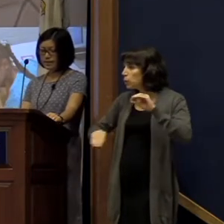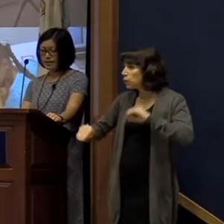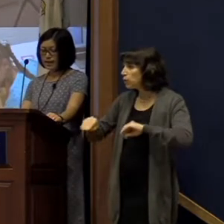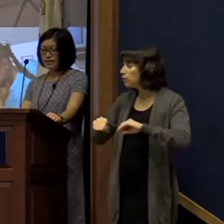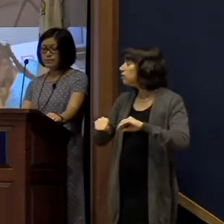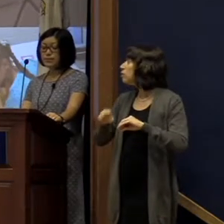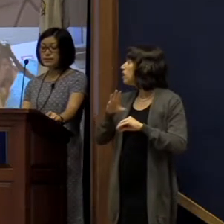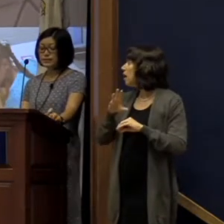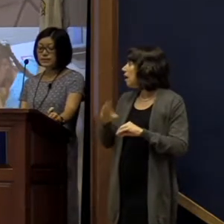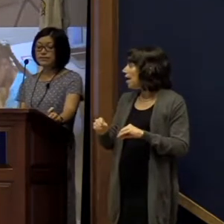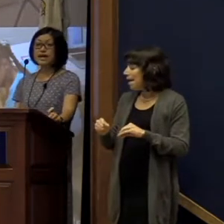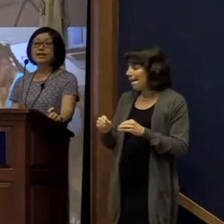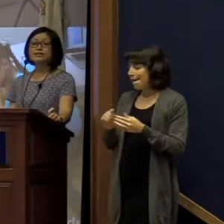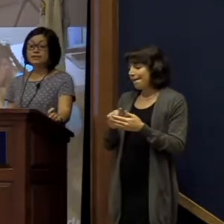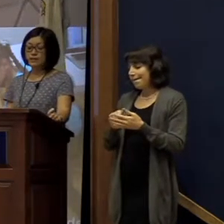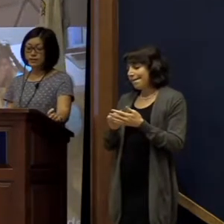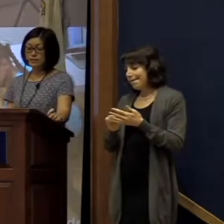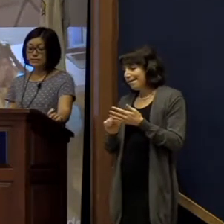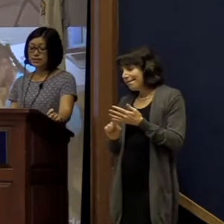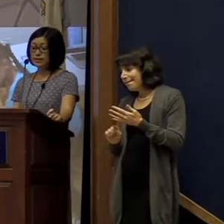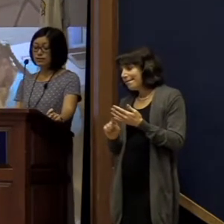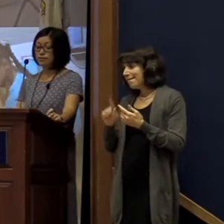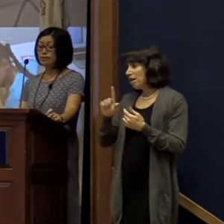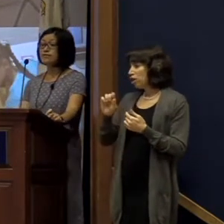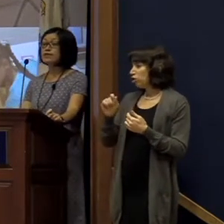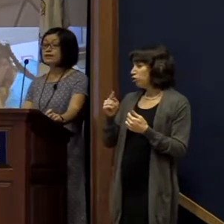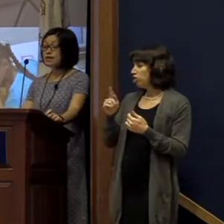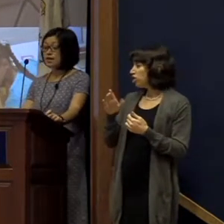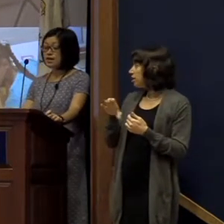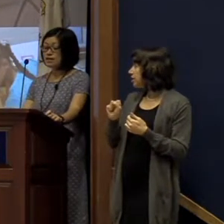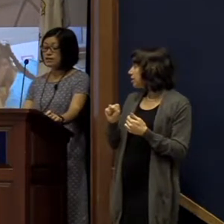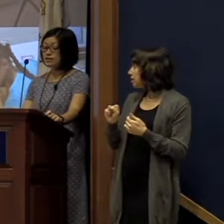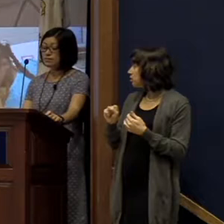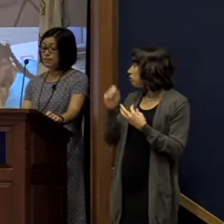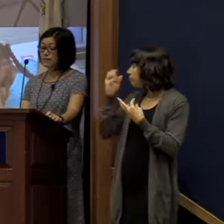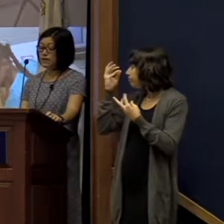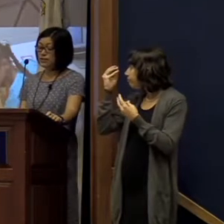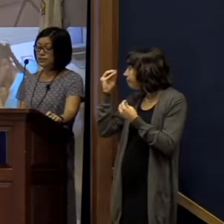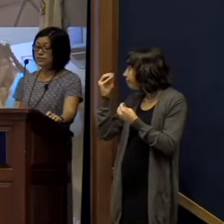the processes of science include community ethnography, iterative process for engineering design,